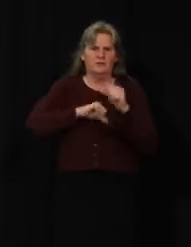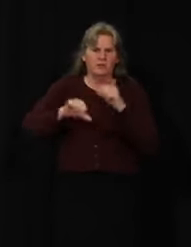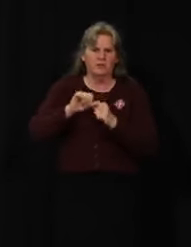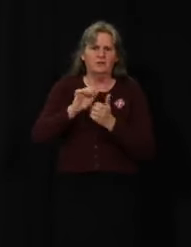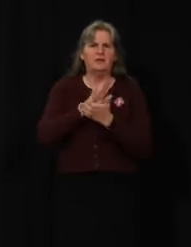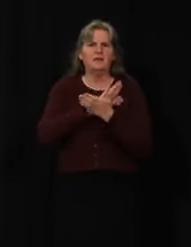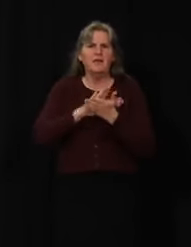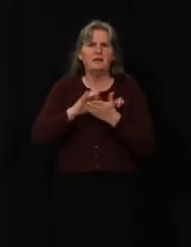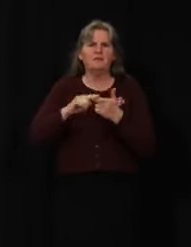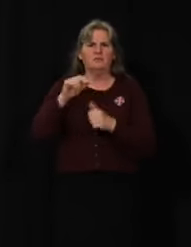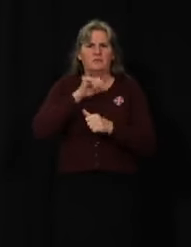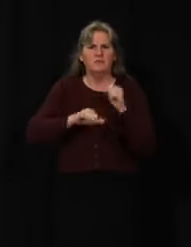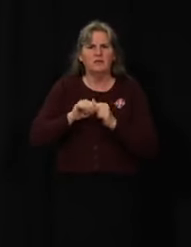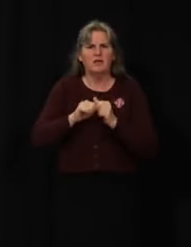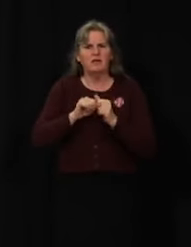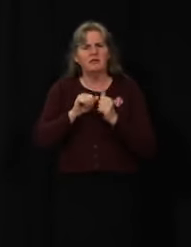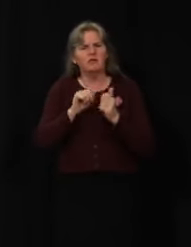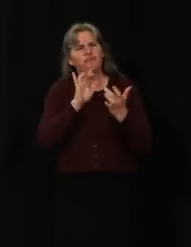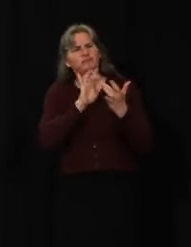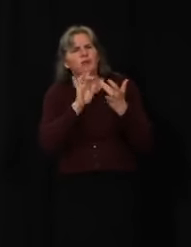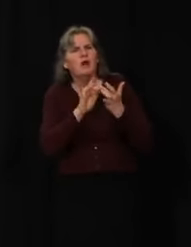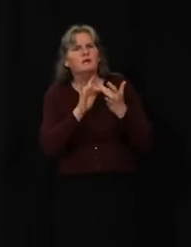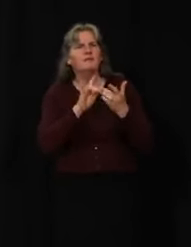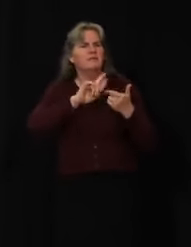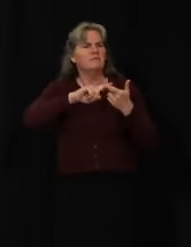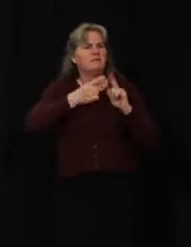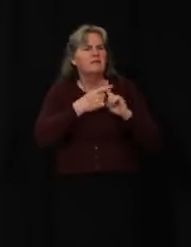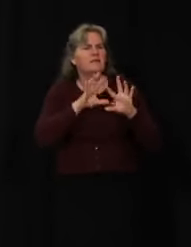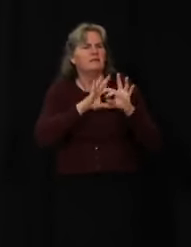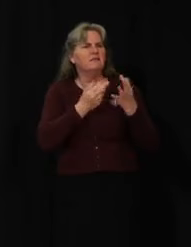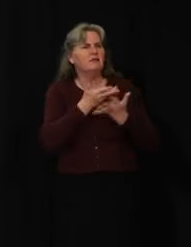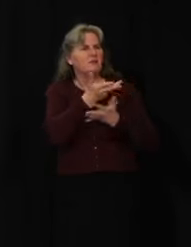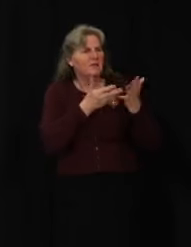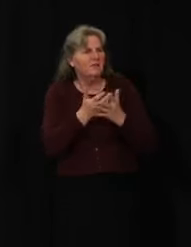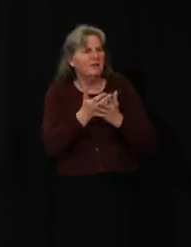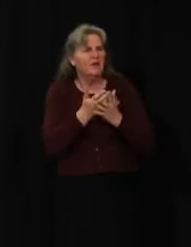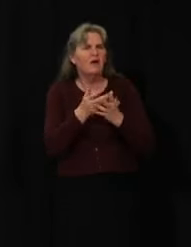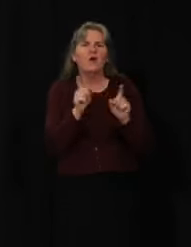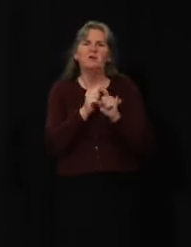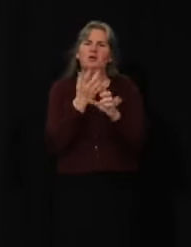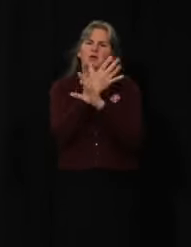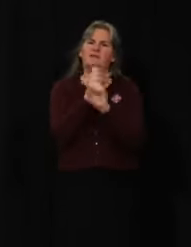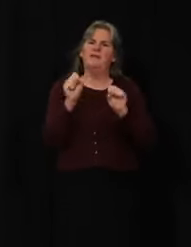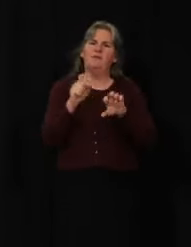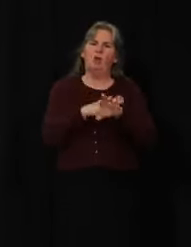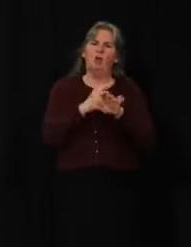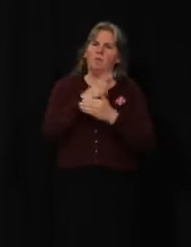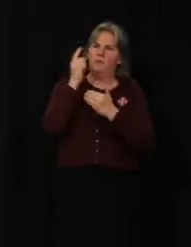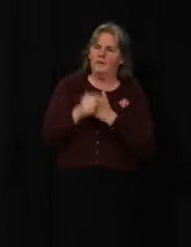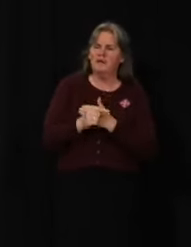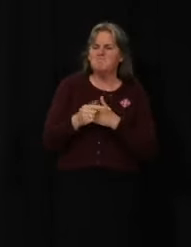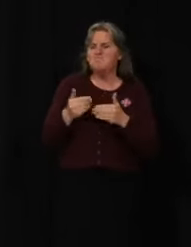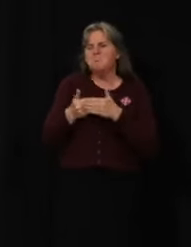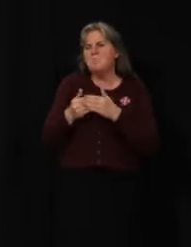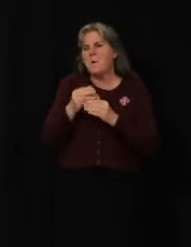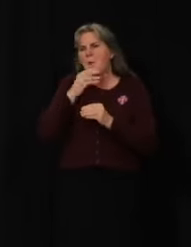on your friends and your loved ones, have a safe long weekend. Sticking close to home, but getting out and enjoying all the